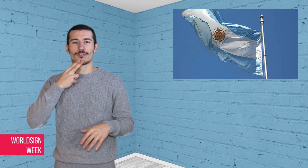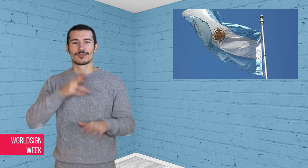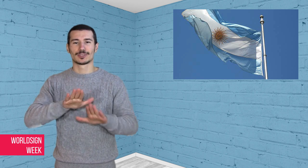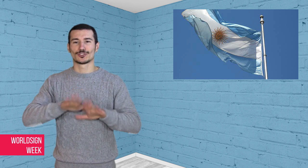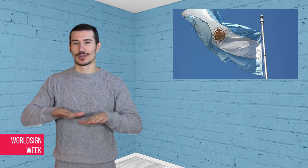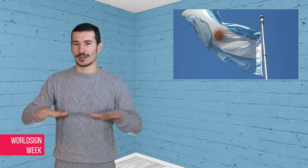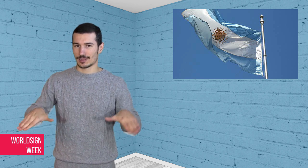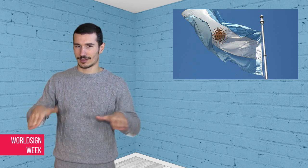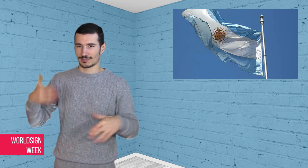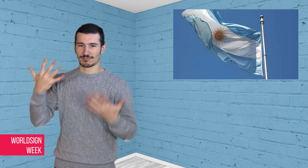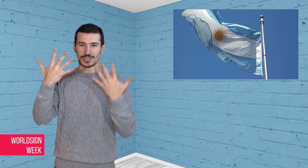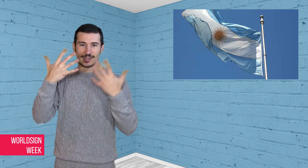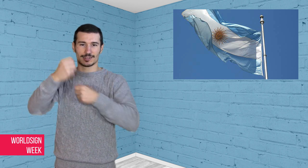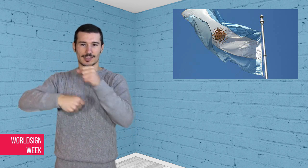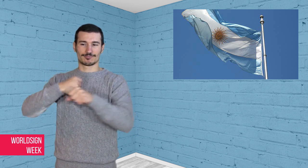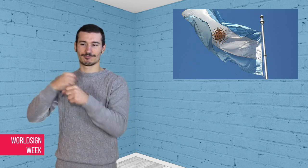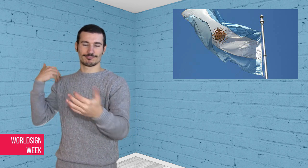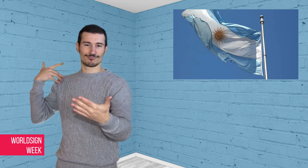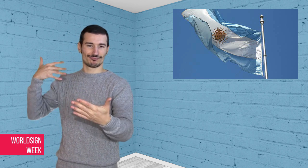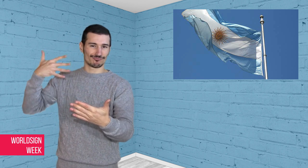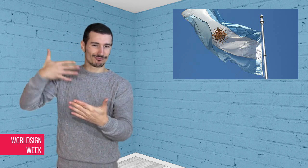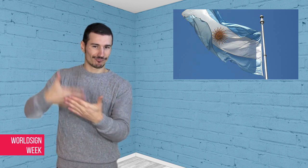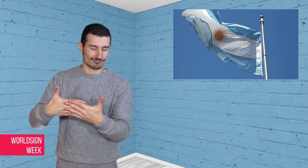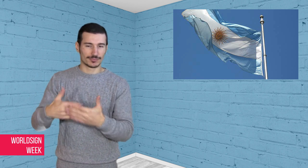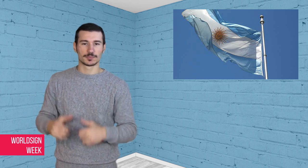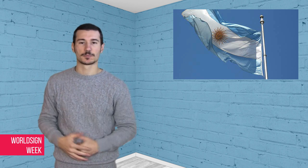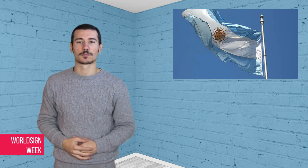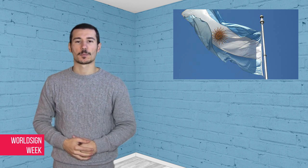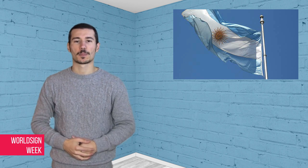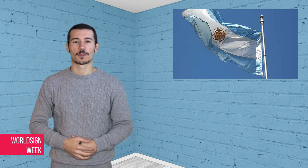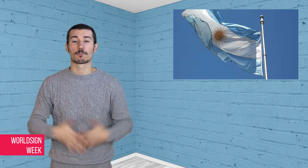eight Deaf school-children for the past ten years.